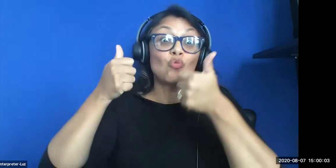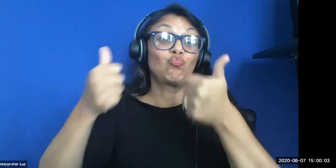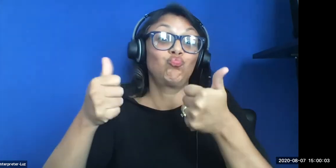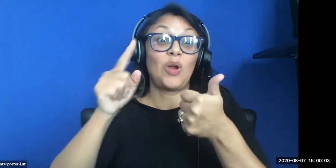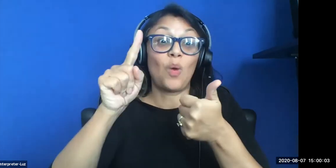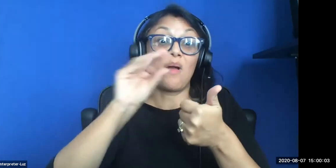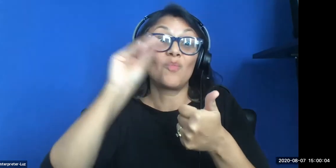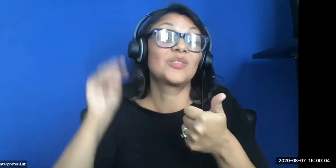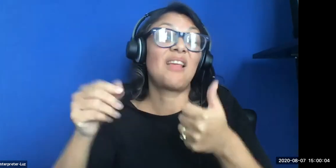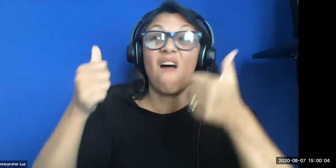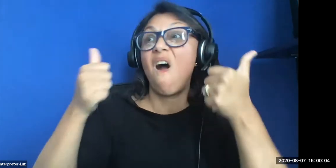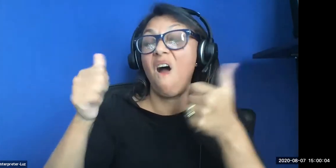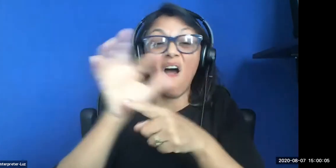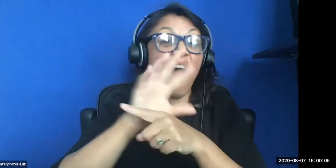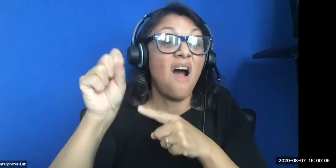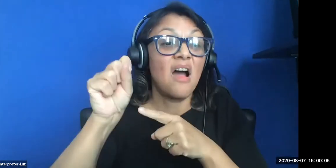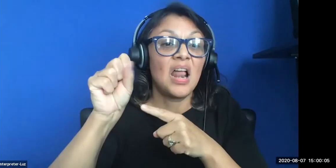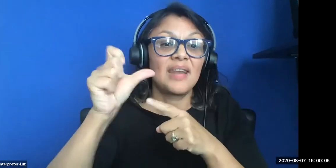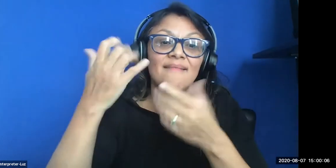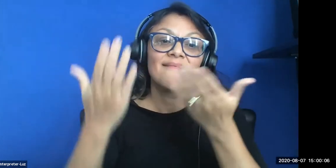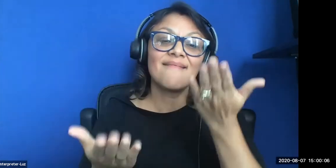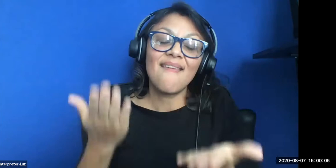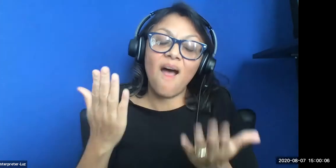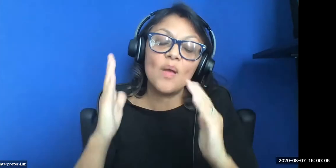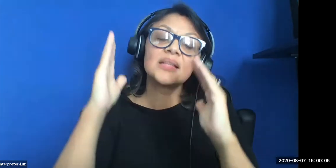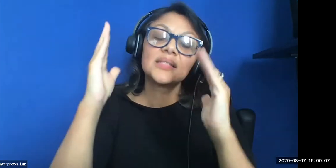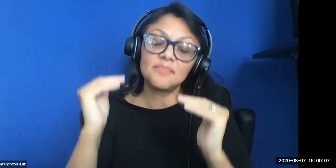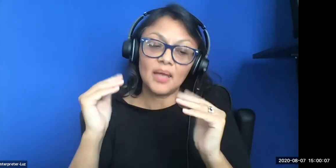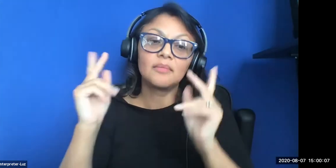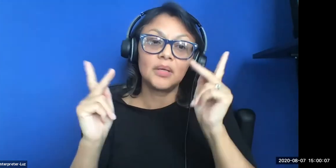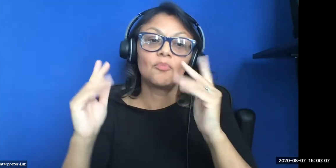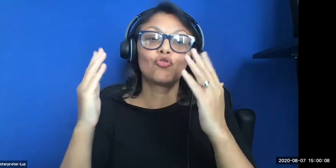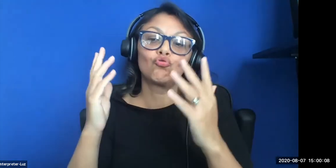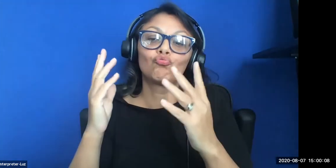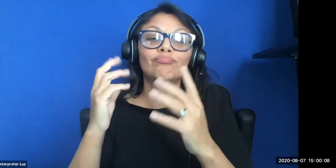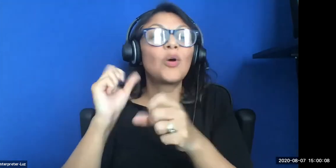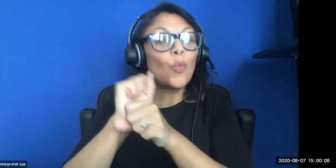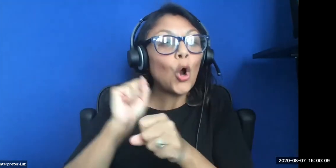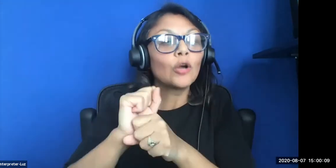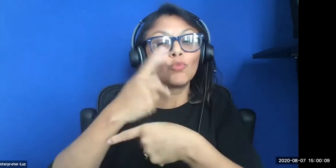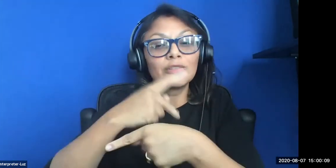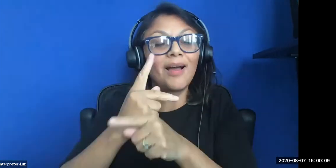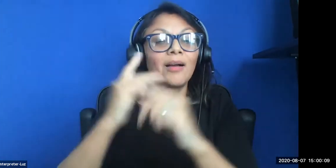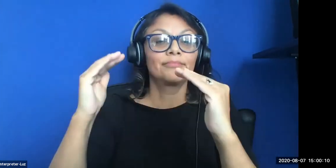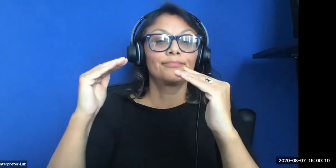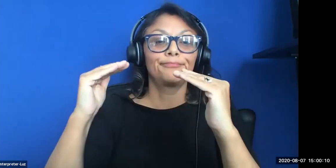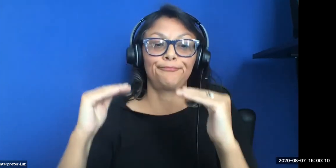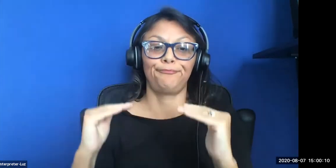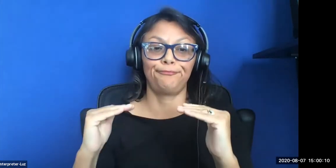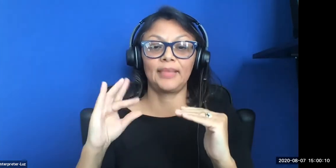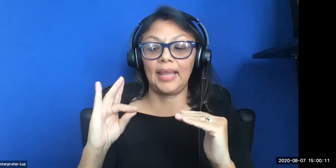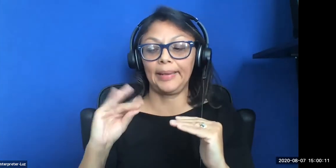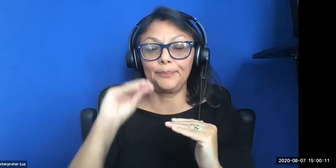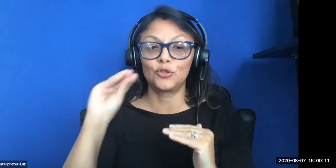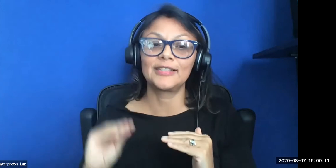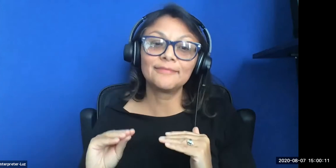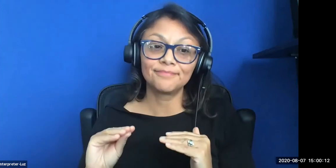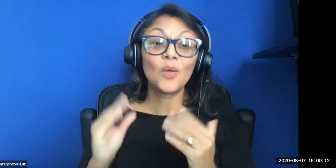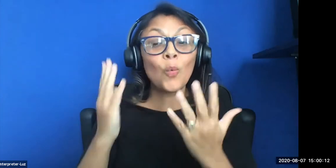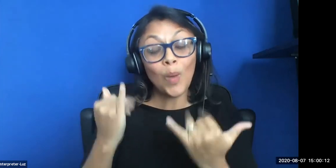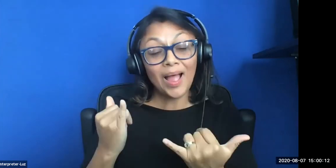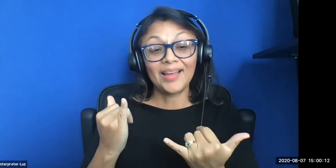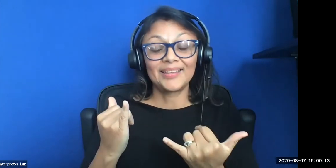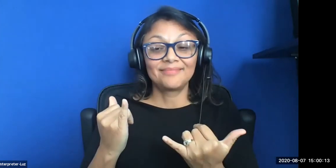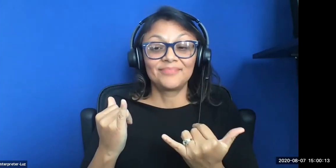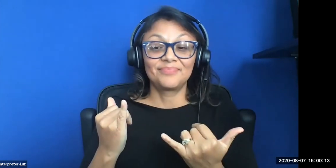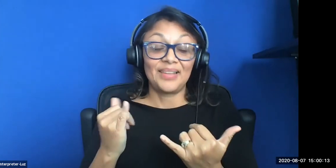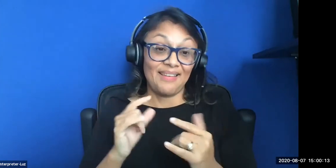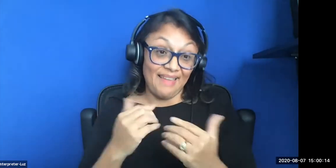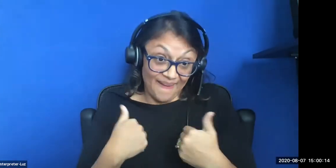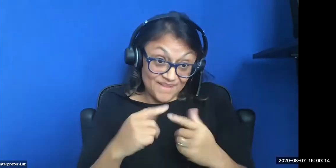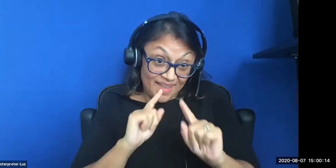Channelle Charest: And that allowed for parents families teams to completely recalibrate I will say, we haven't figured it out. We're not all the way there yet.